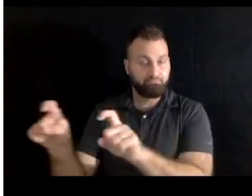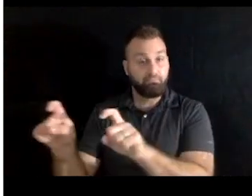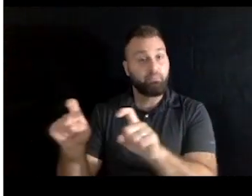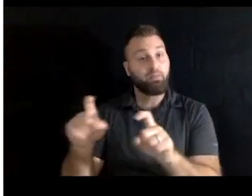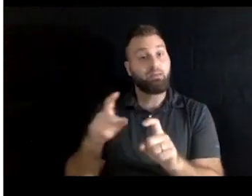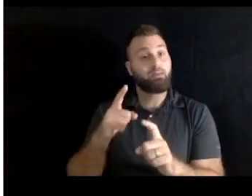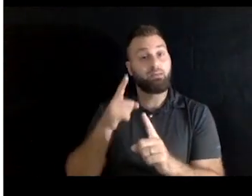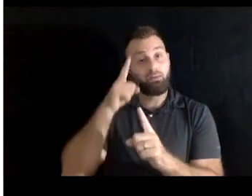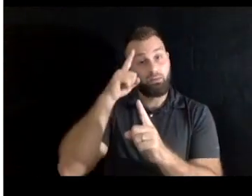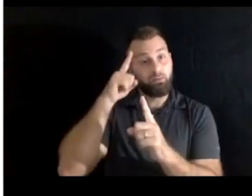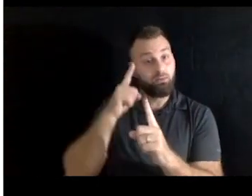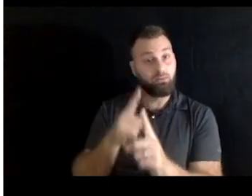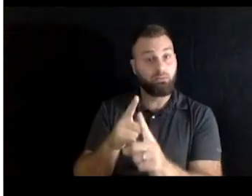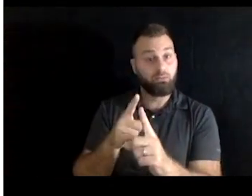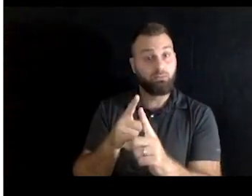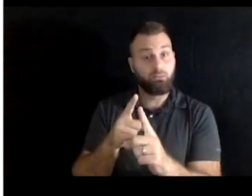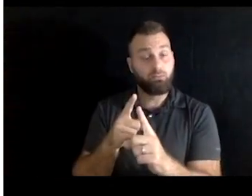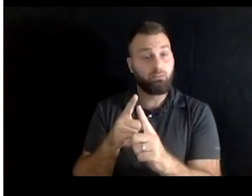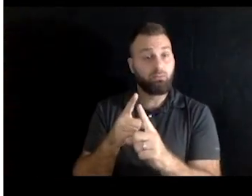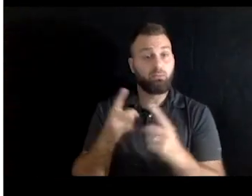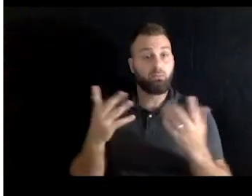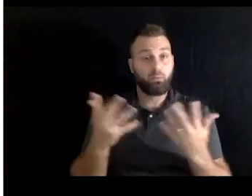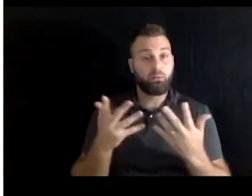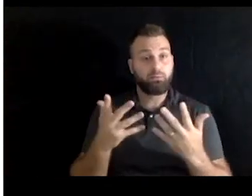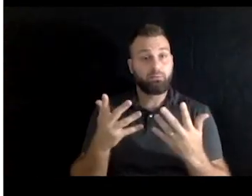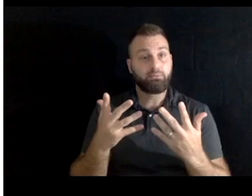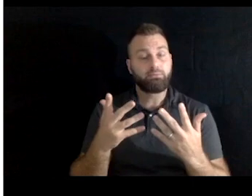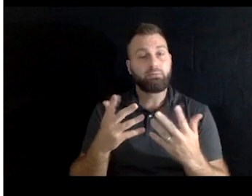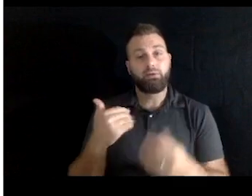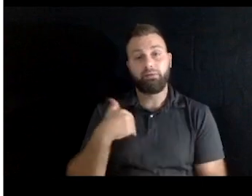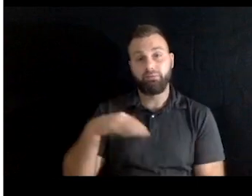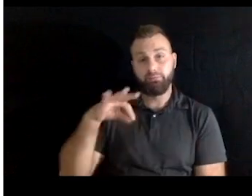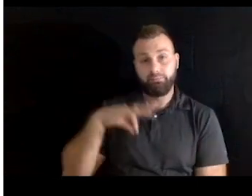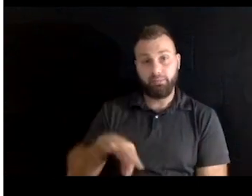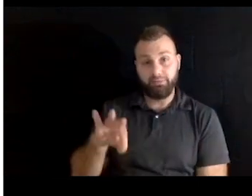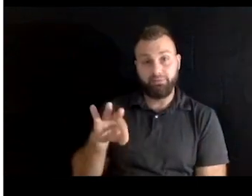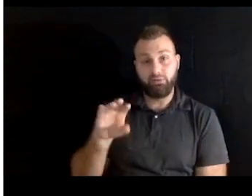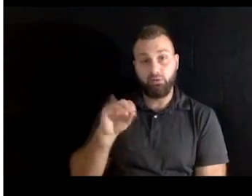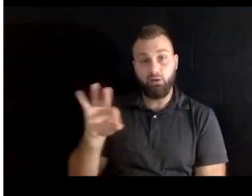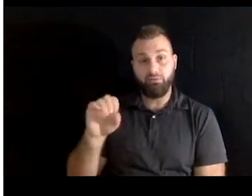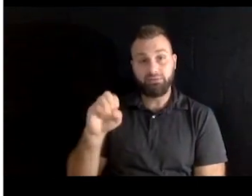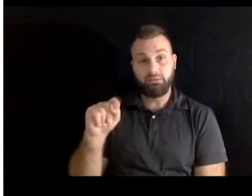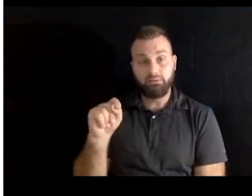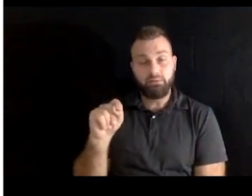here is let's take the benefit offset that was debuted in BOND,